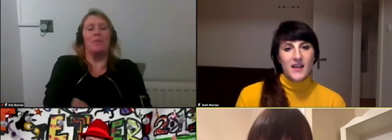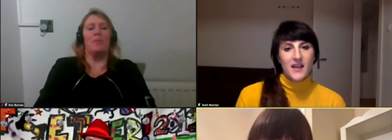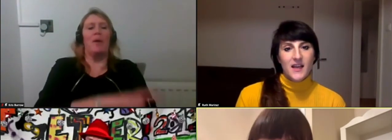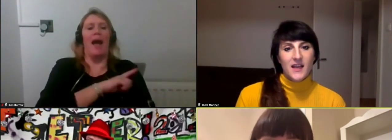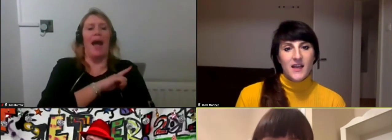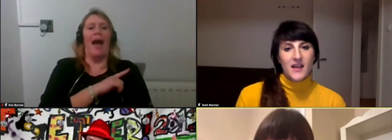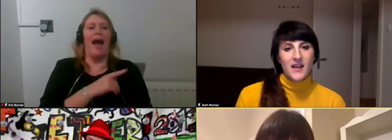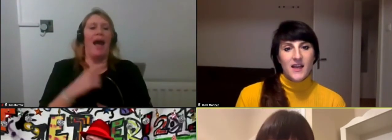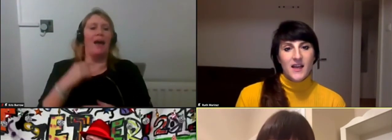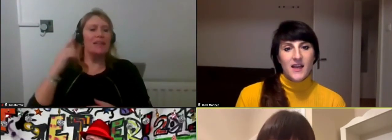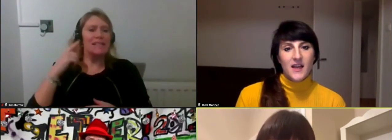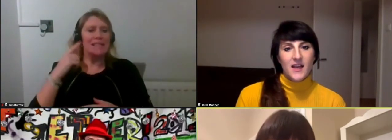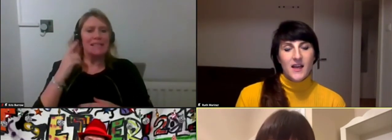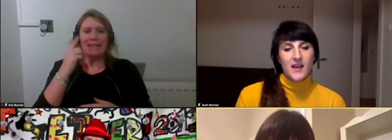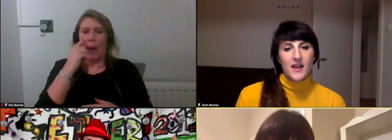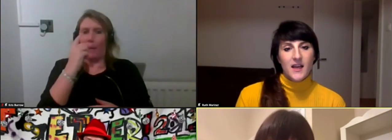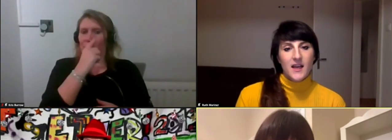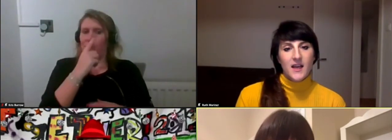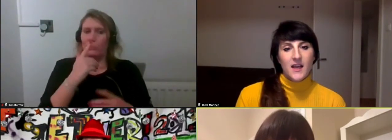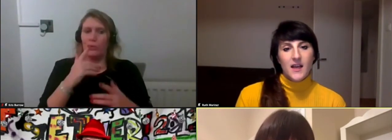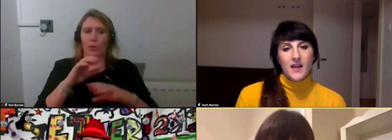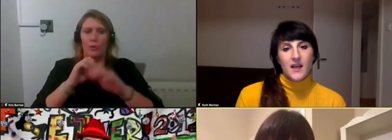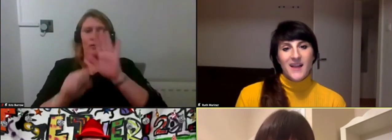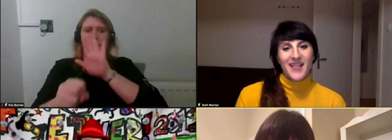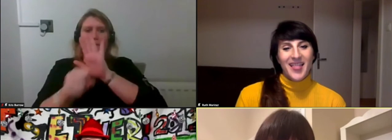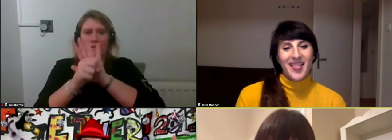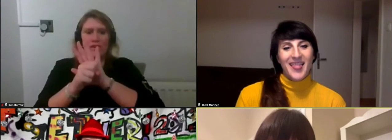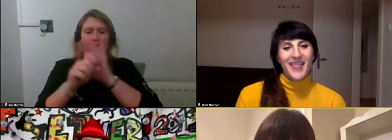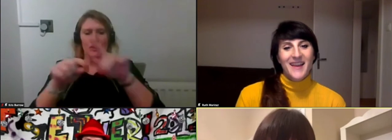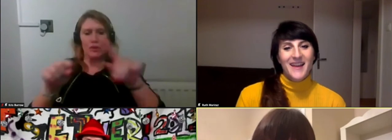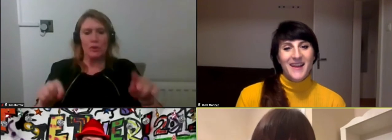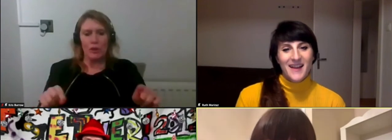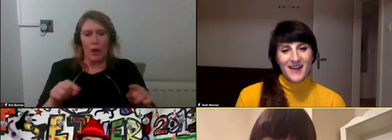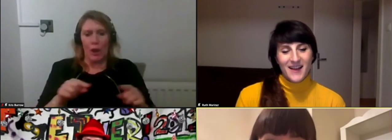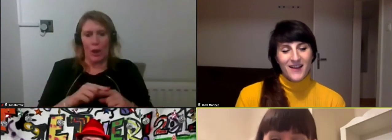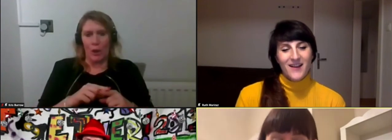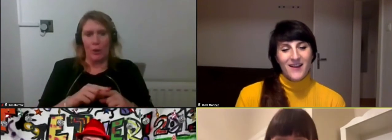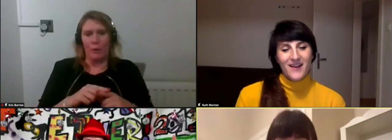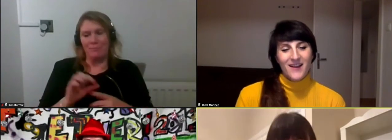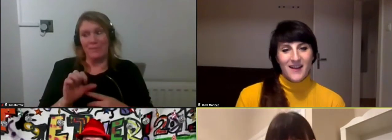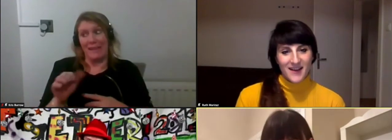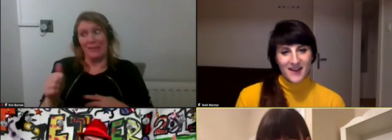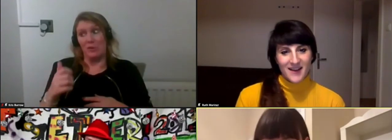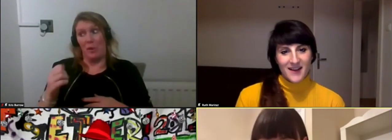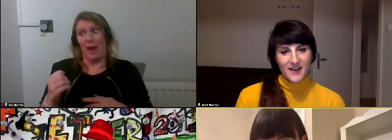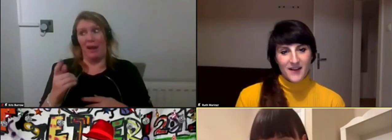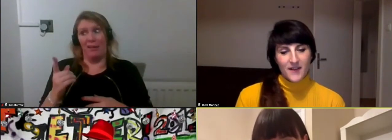one side and like I say, Europop central next door, so I was able to have it nice